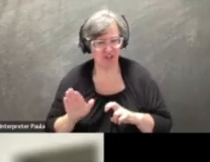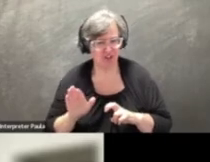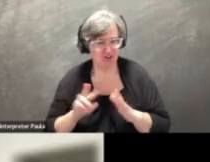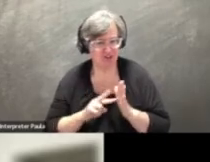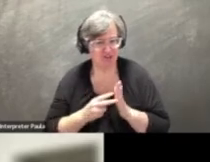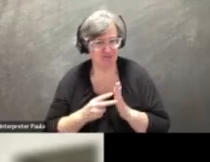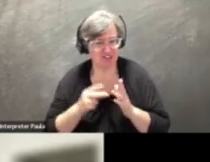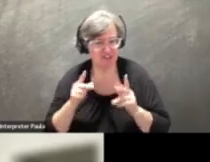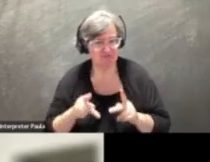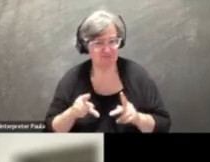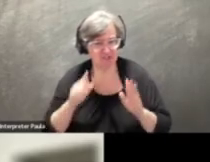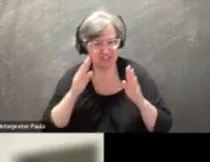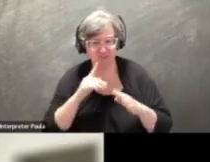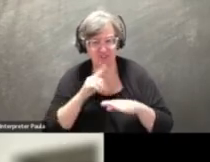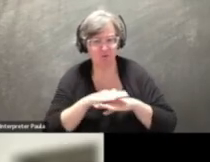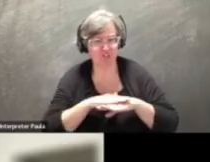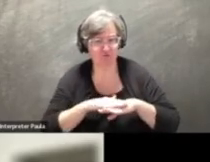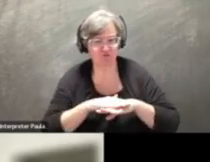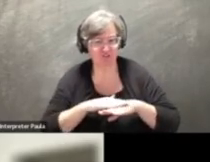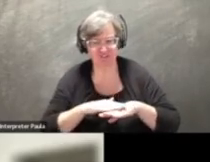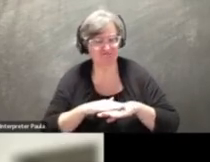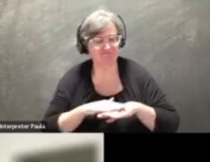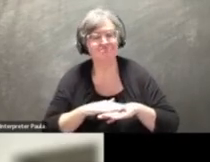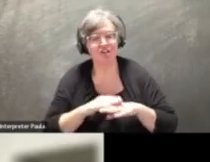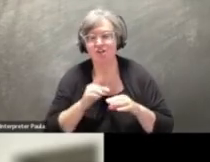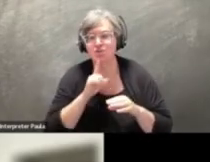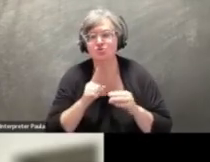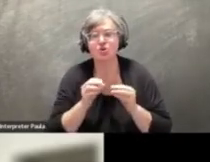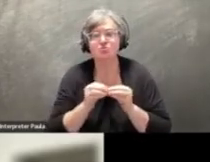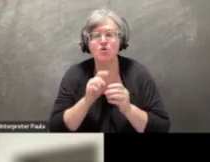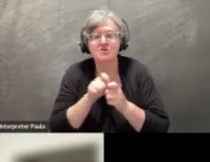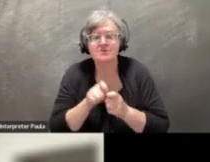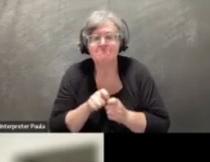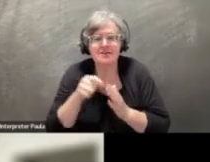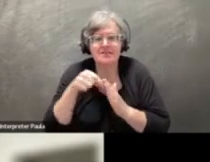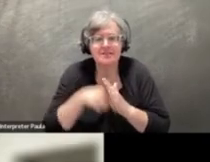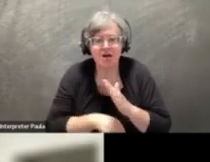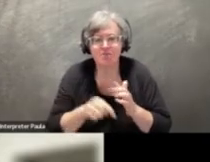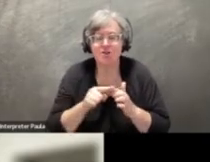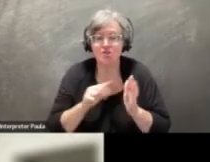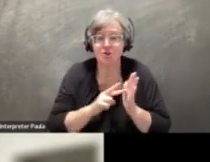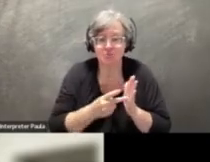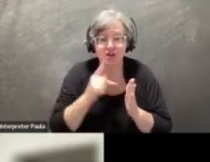superficial. As you're hearing it's there's much more nuance and depth to it that we really need to look at, which means we